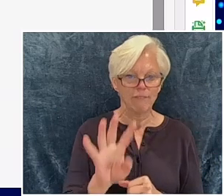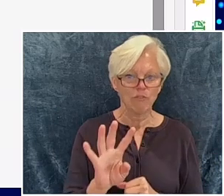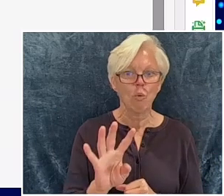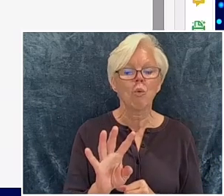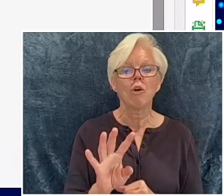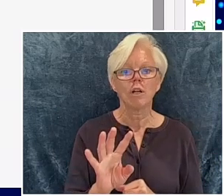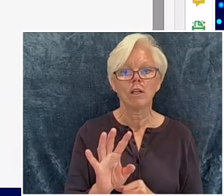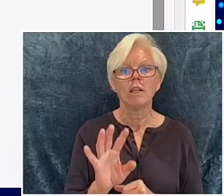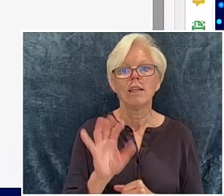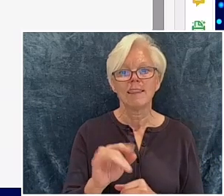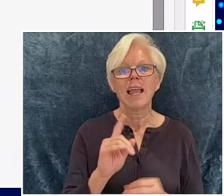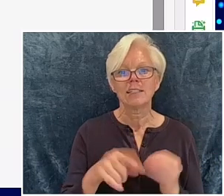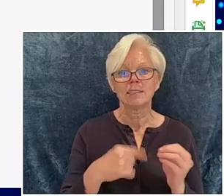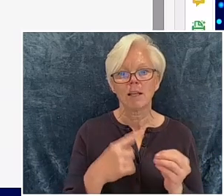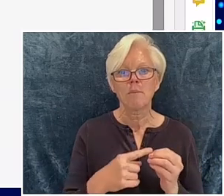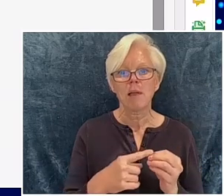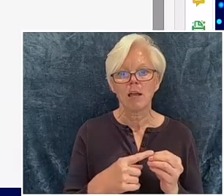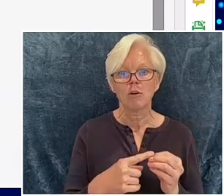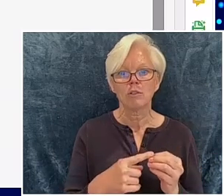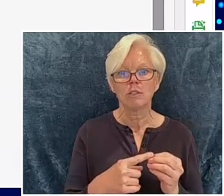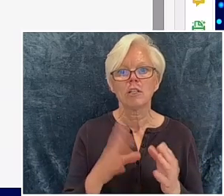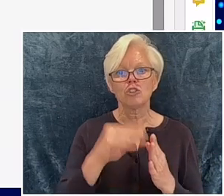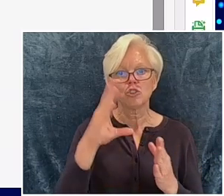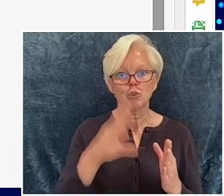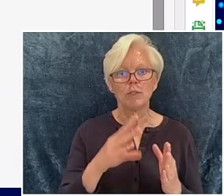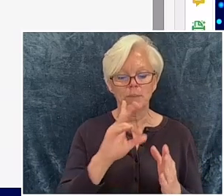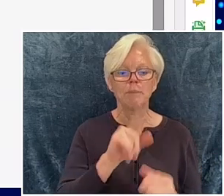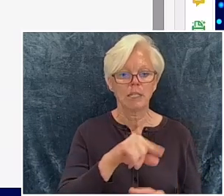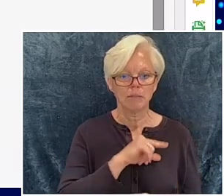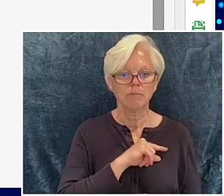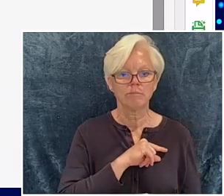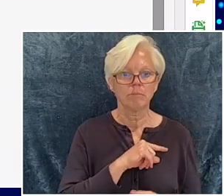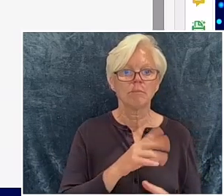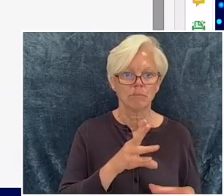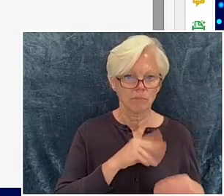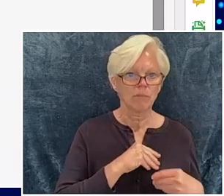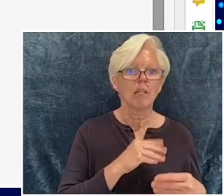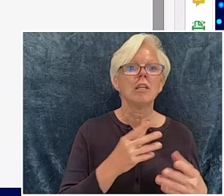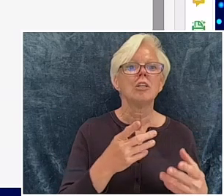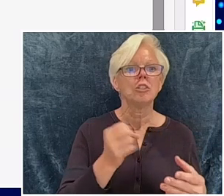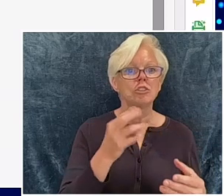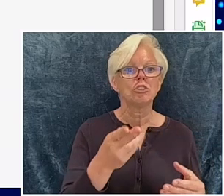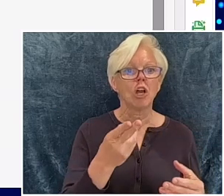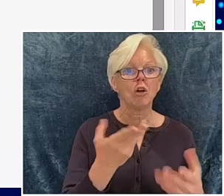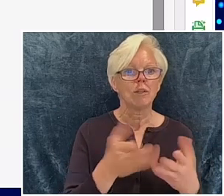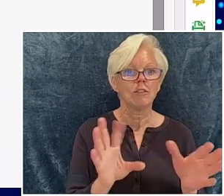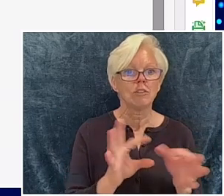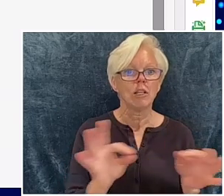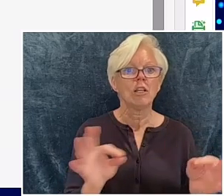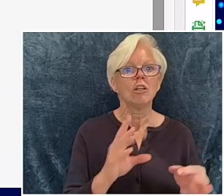has to do with student eligibility. So you can see here the general students are eligible to receive Title IV HEA program